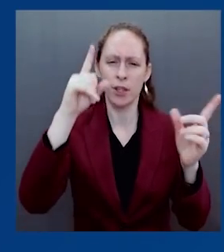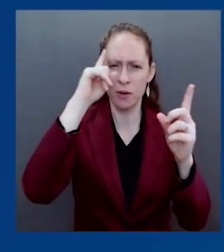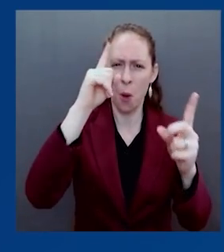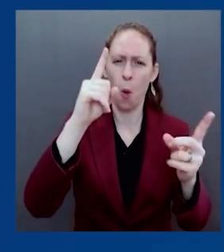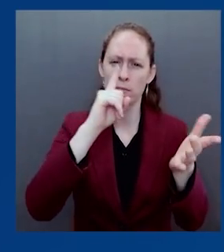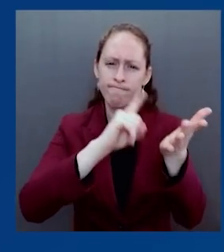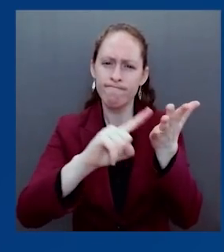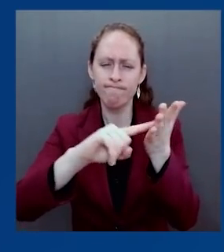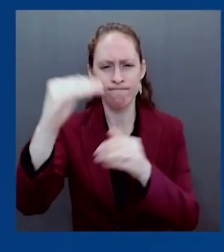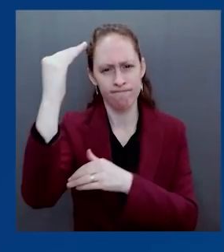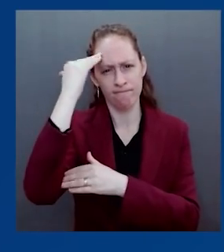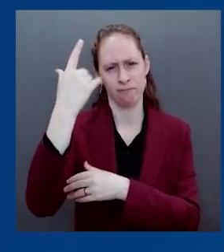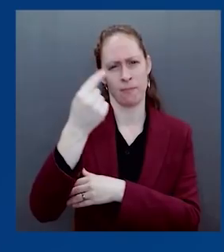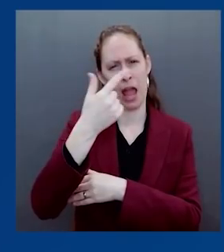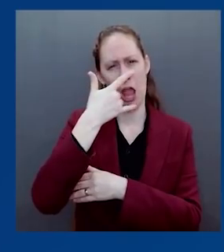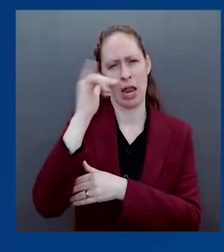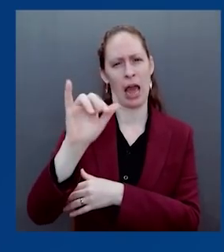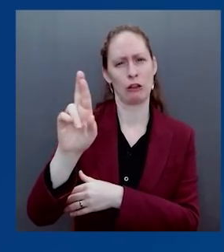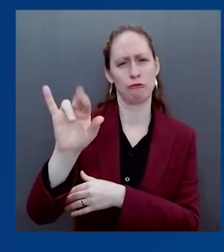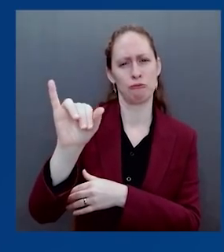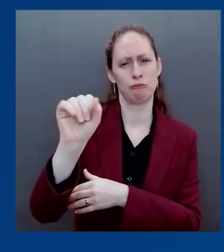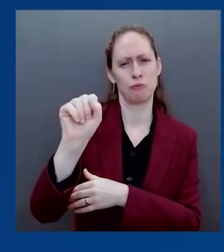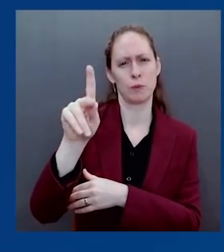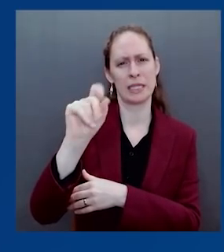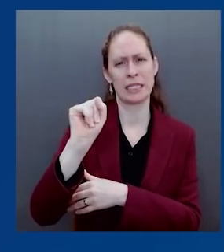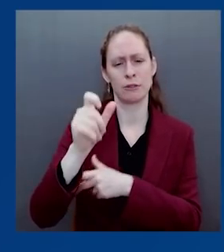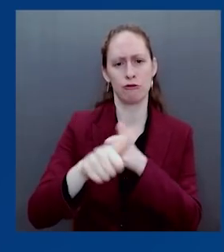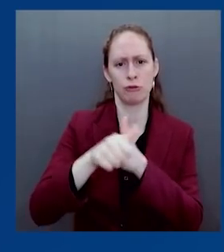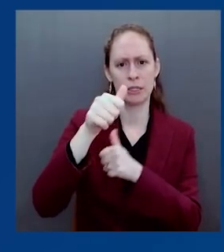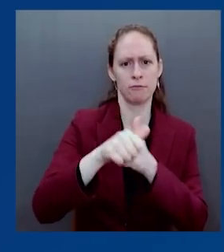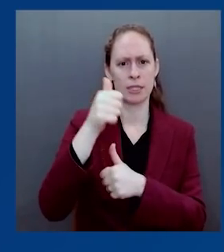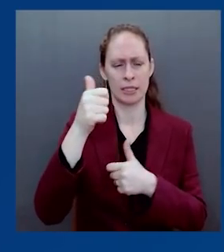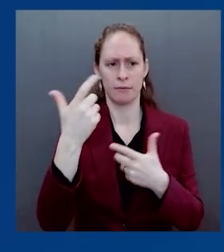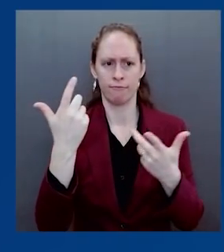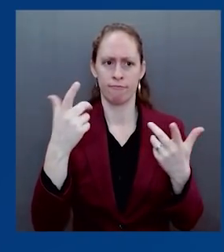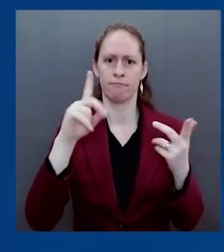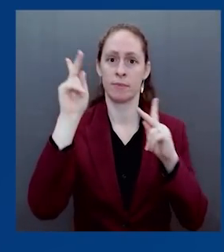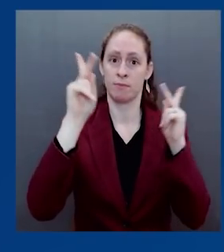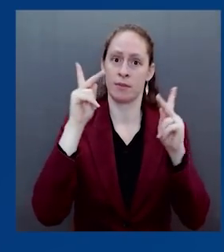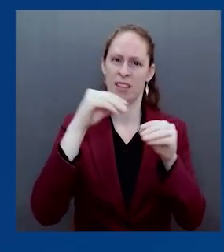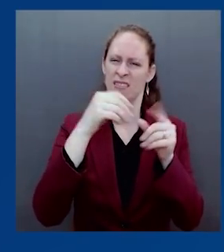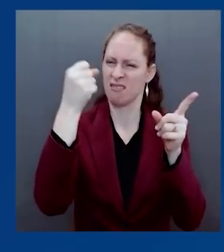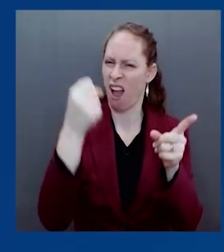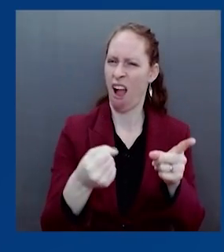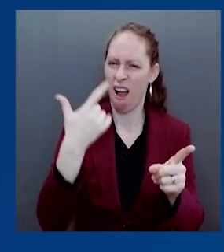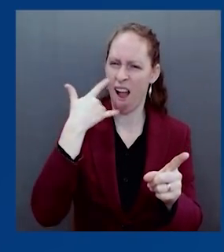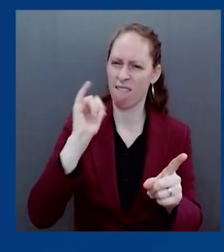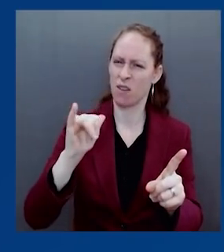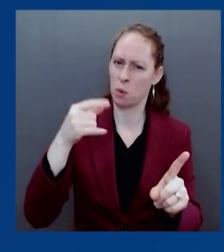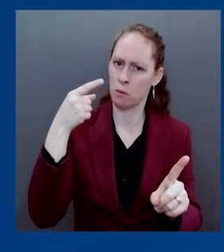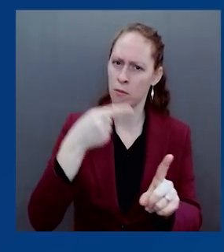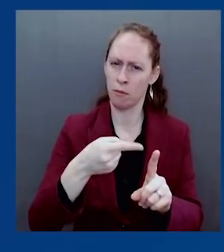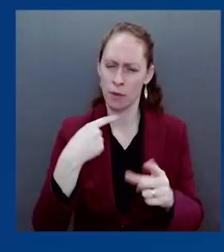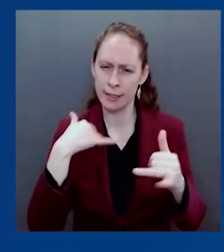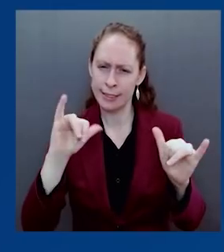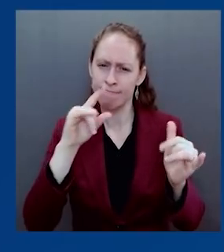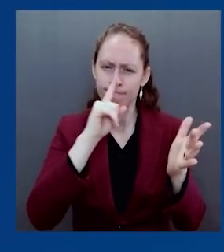that provides care to 4.7 million people in Southern California -- 19 percent of the state's total population --